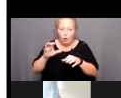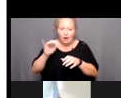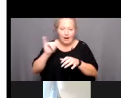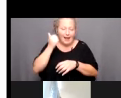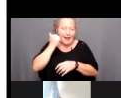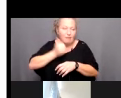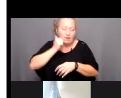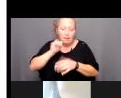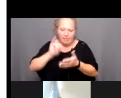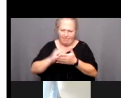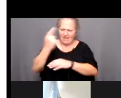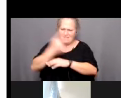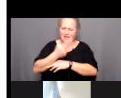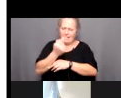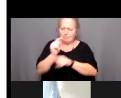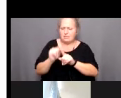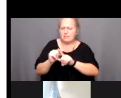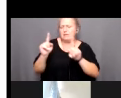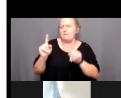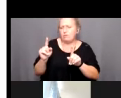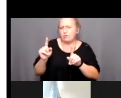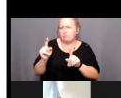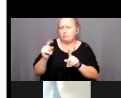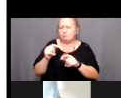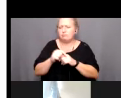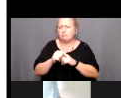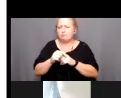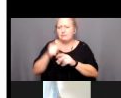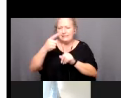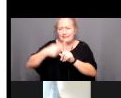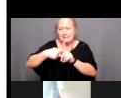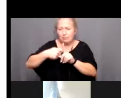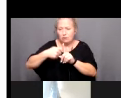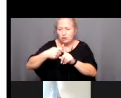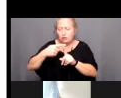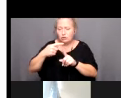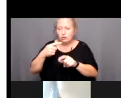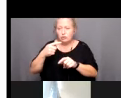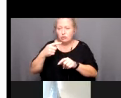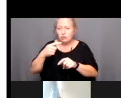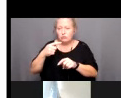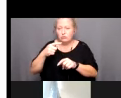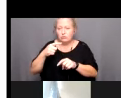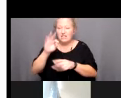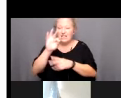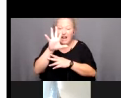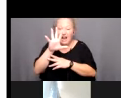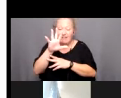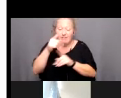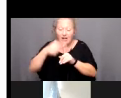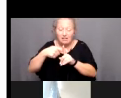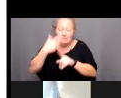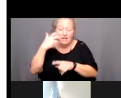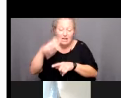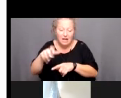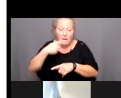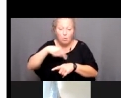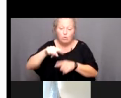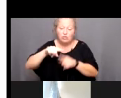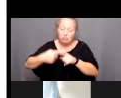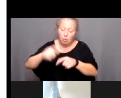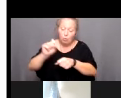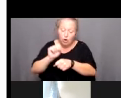The temperatures were 95 degrees. And we started working, and one of my